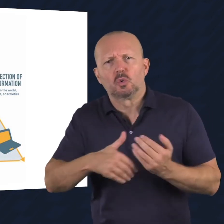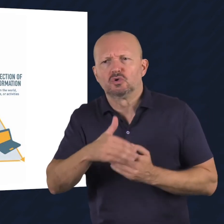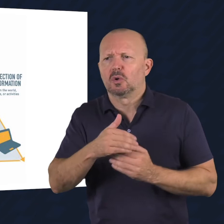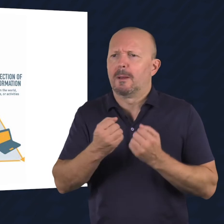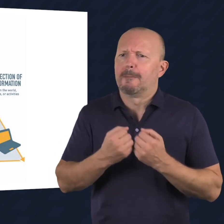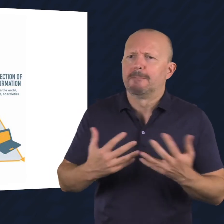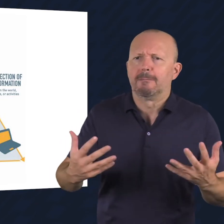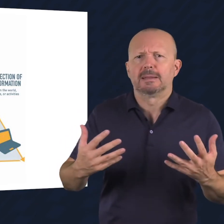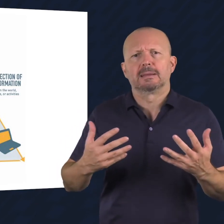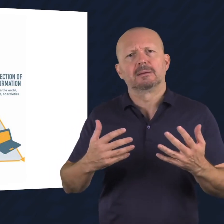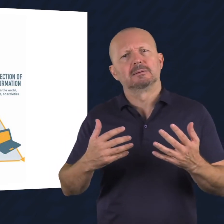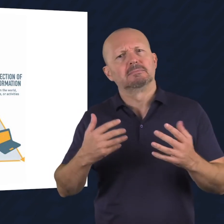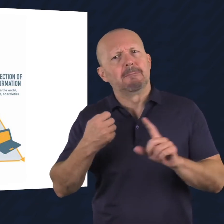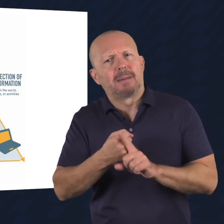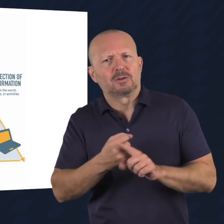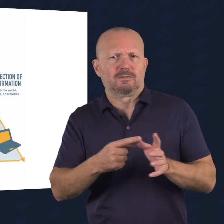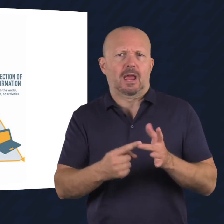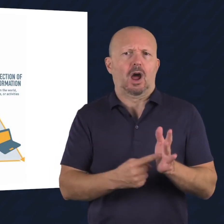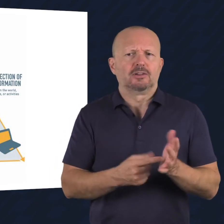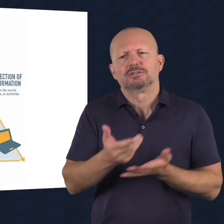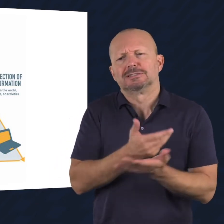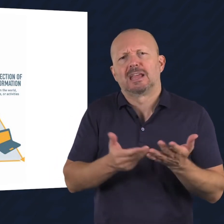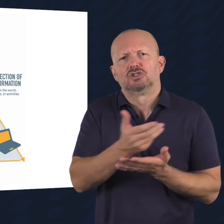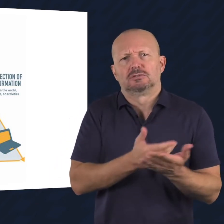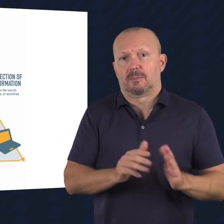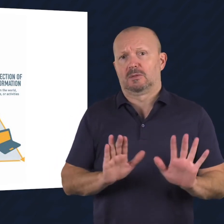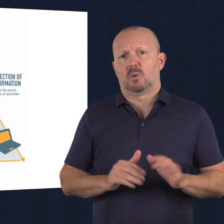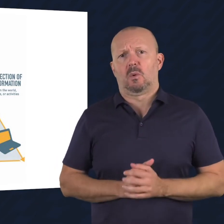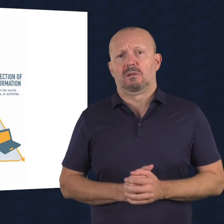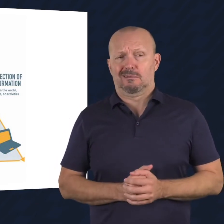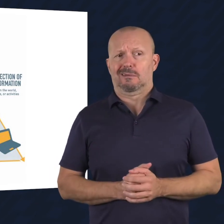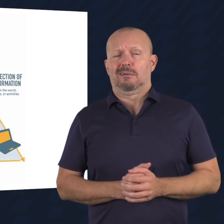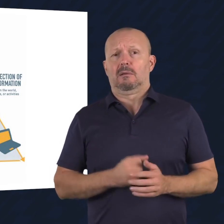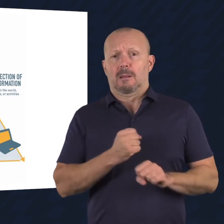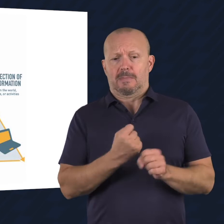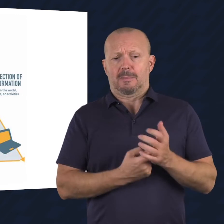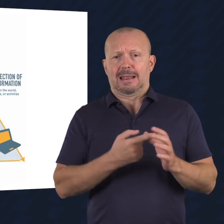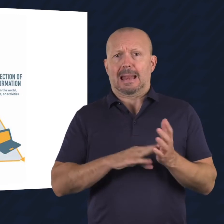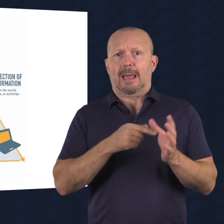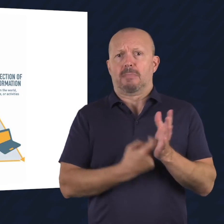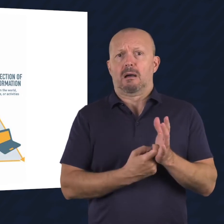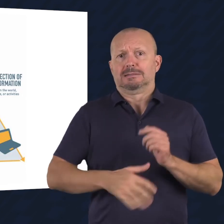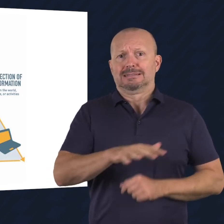cultural, public policy and ethical implications of AI. The fact that the GLAMR sector has the largest